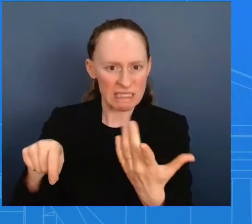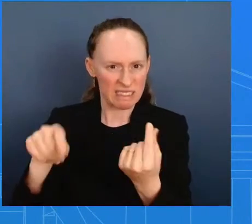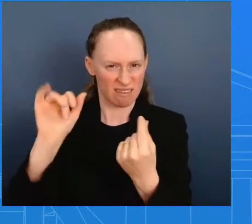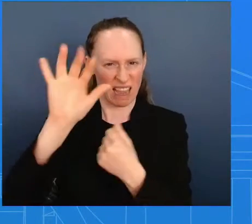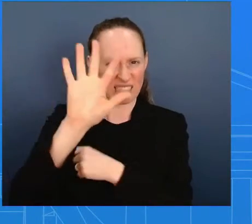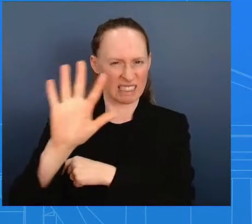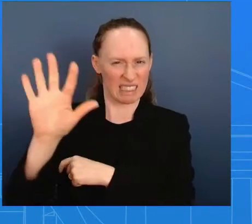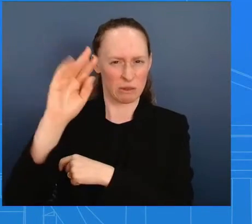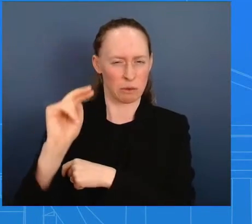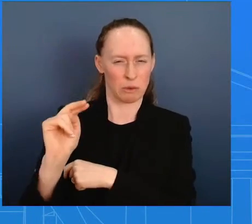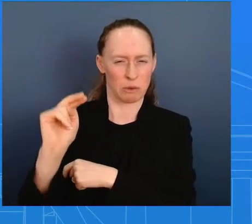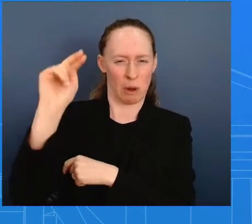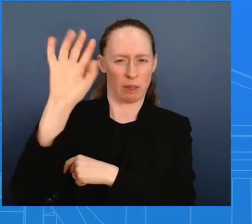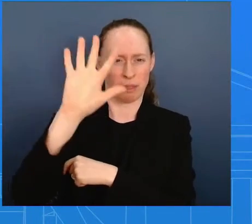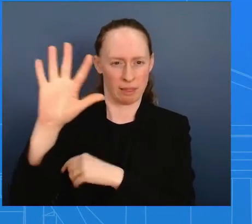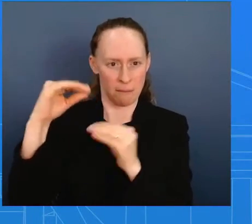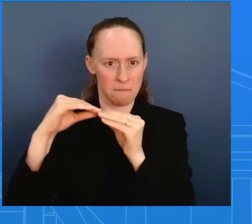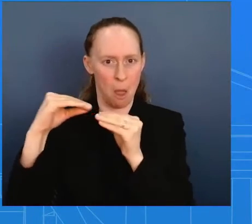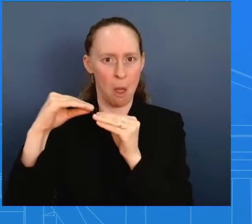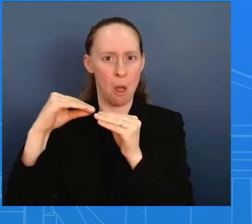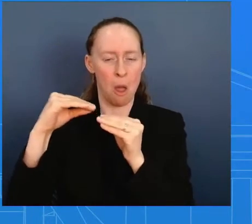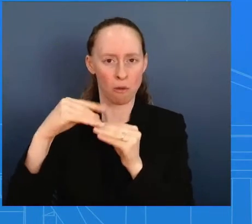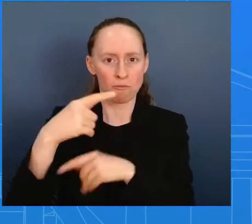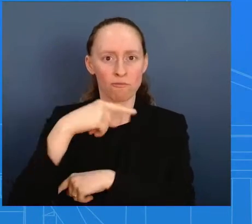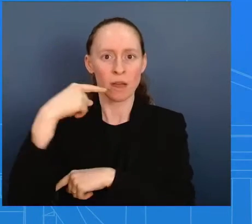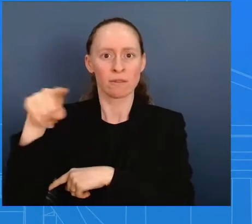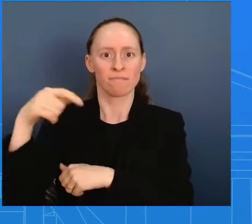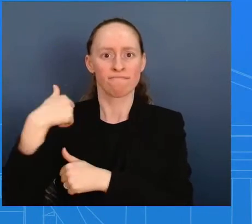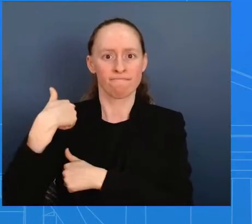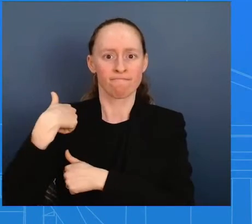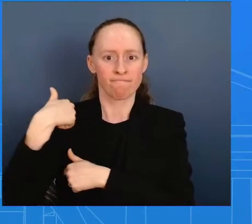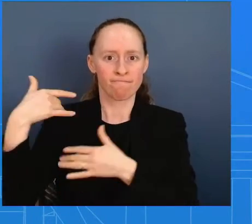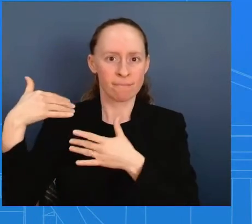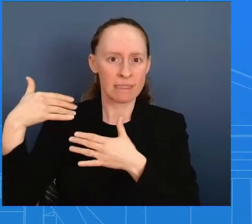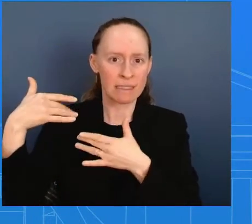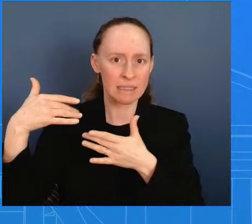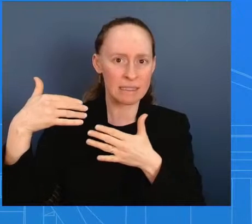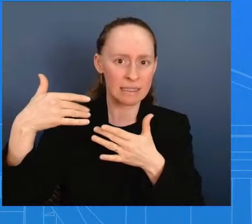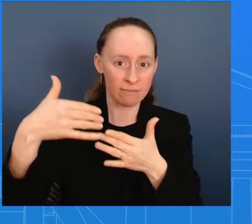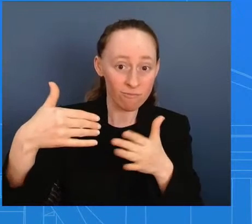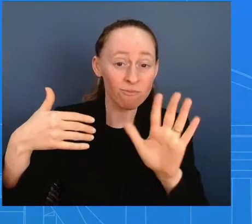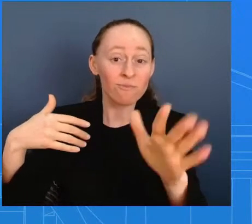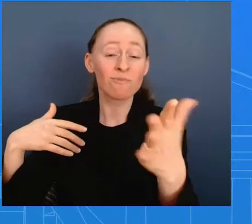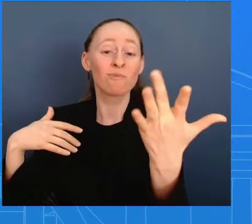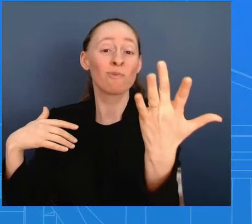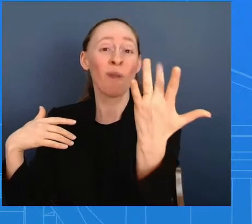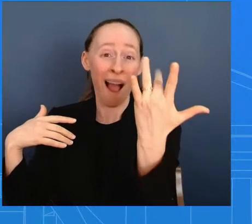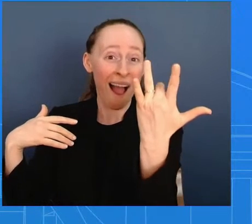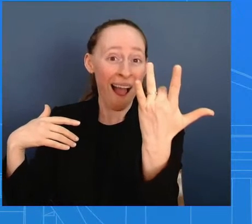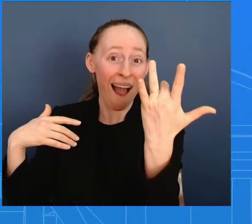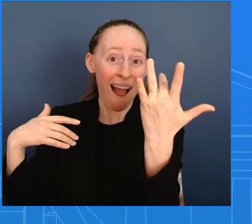in getting arms to the Ukrainians, or what accounts for this turn? Mr. Sullivan: So, part of it is the fact